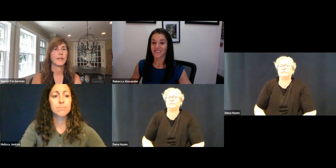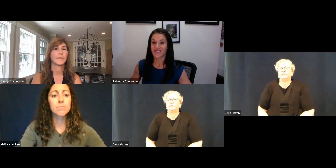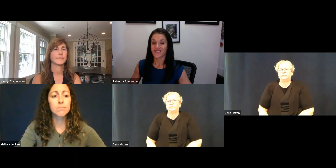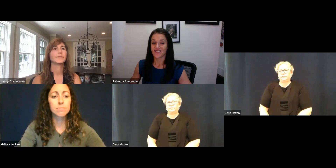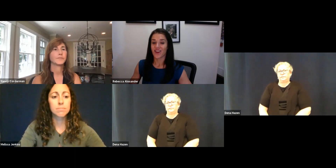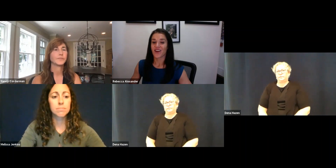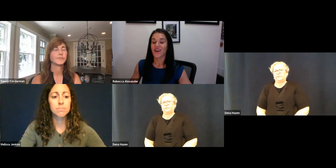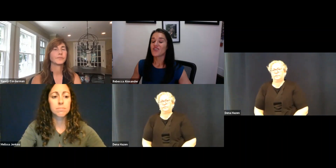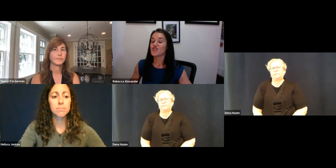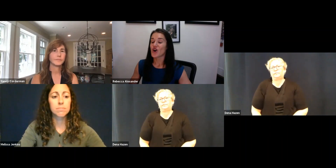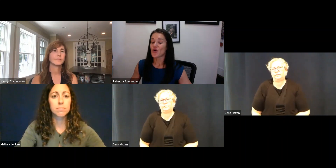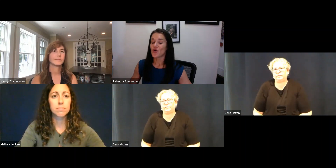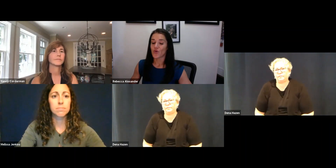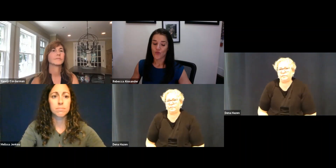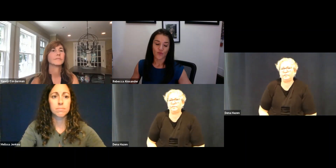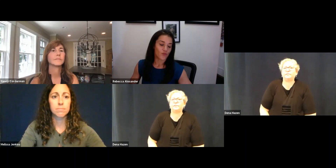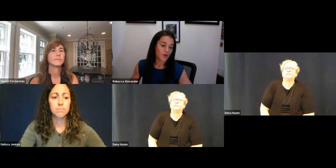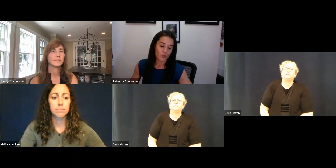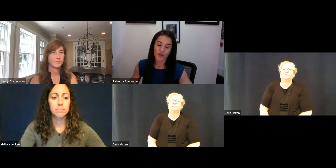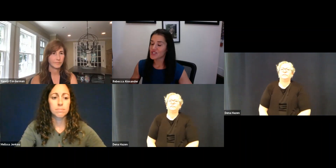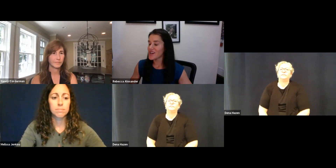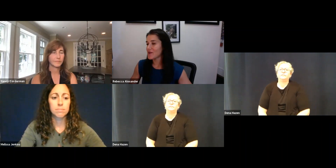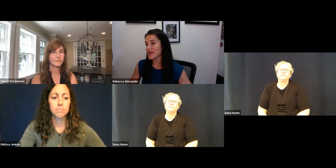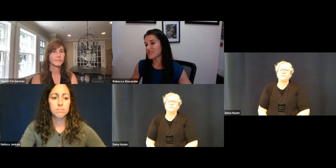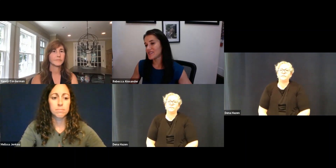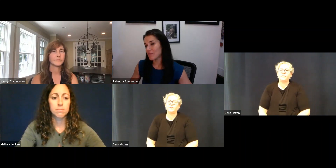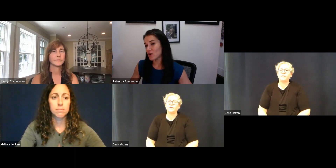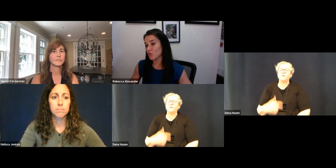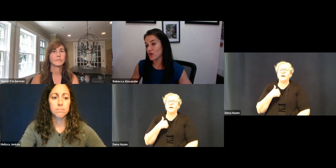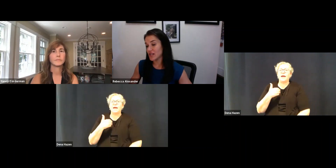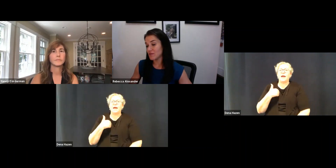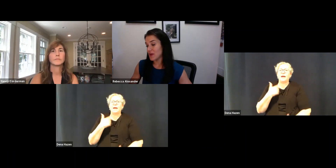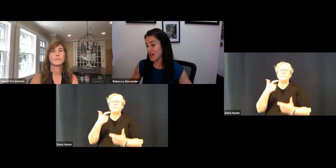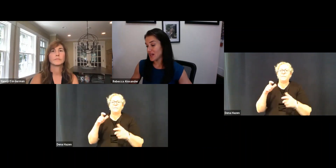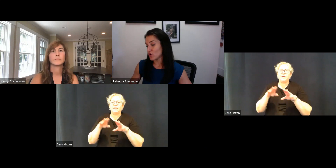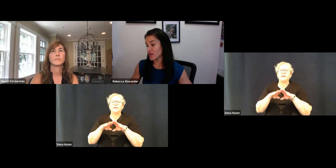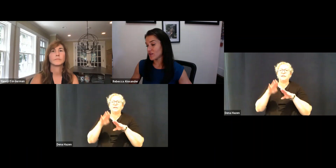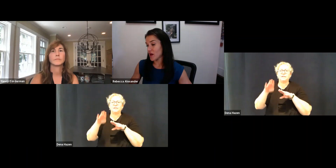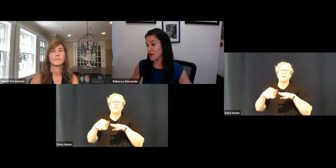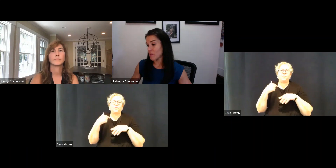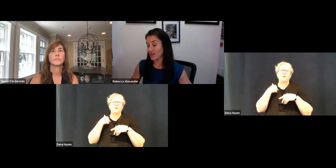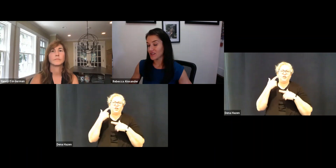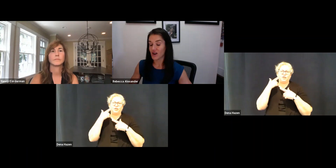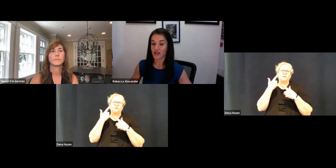There. So but we just had a big step that we made with Peloton